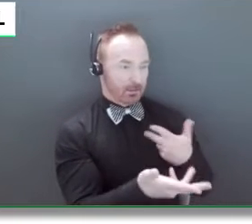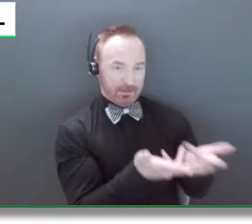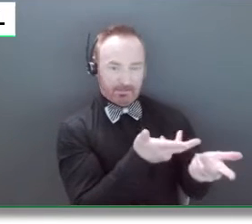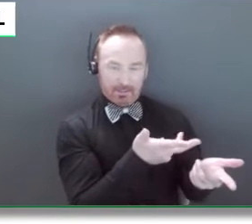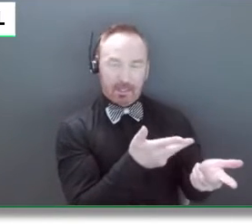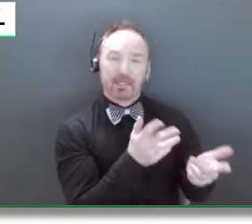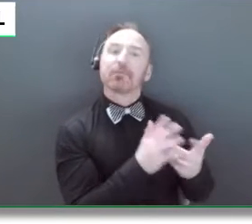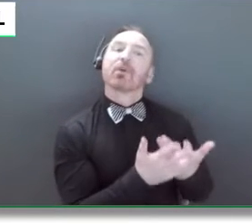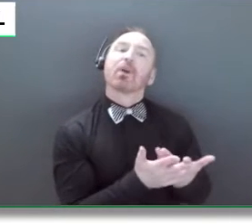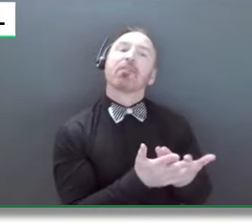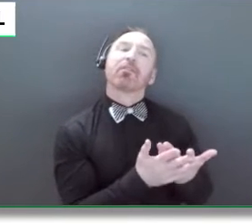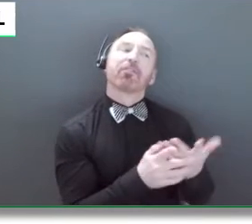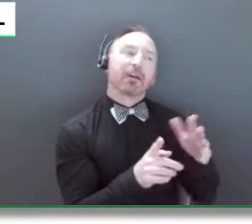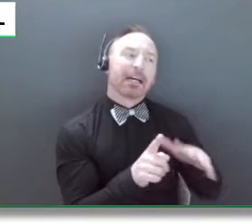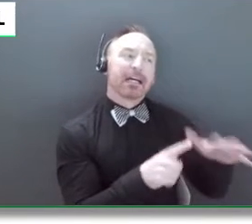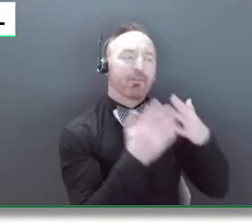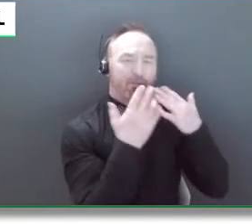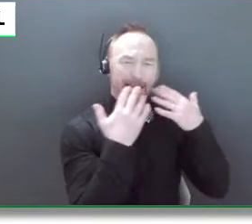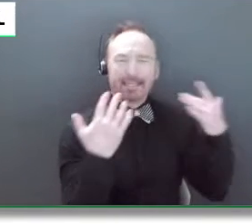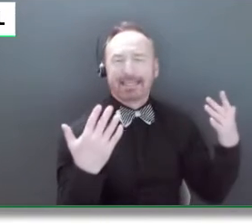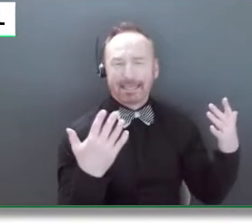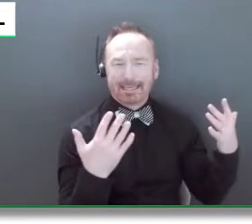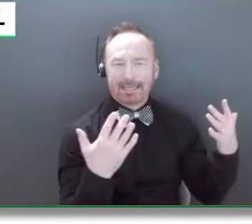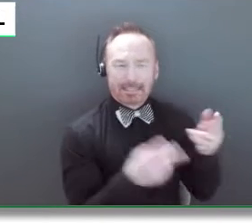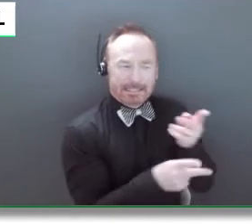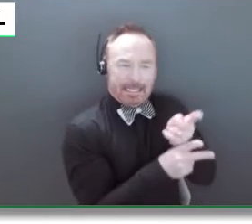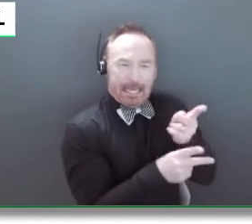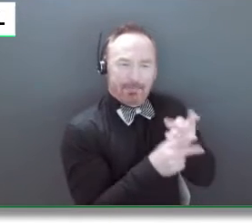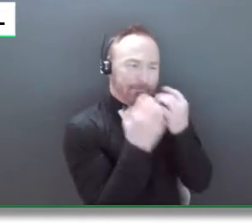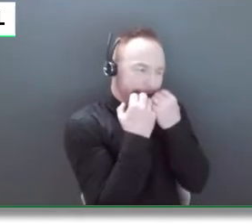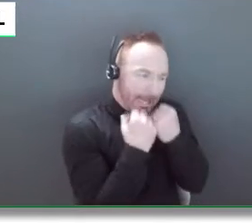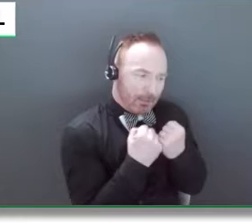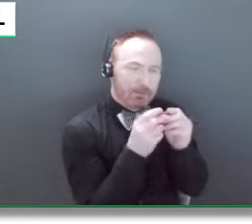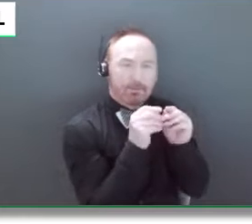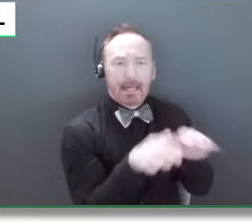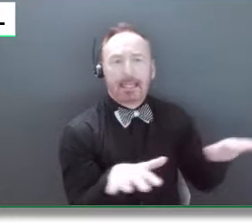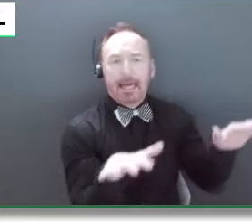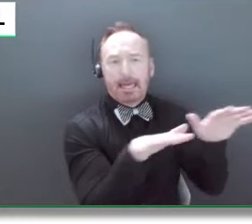all work together be great. Absolutely no thank you that's there's